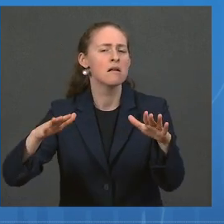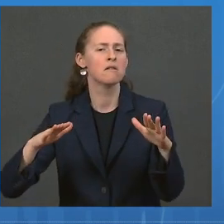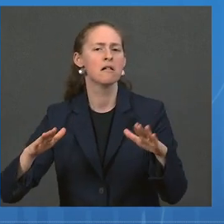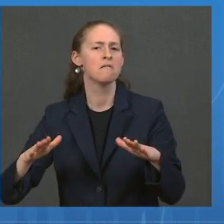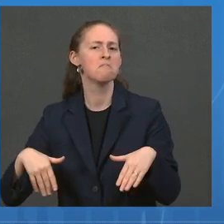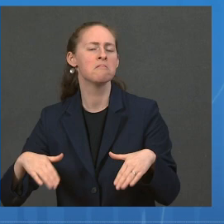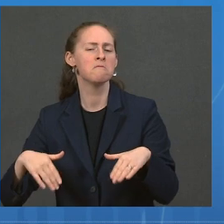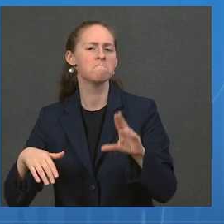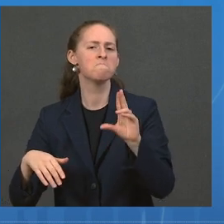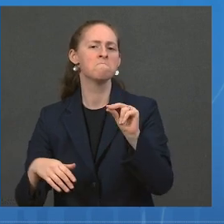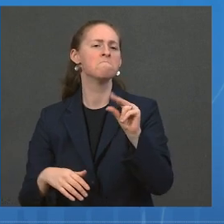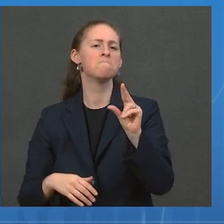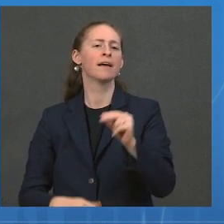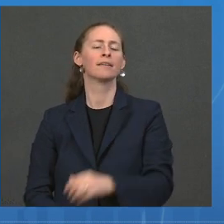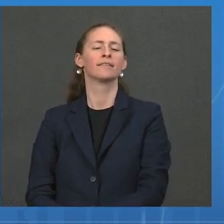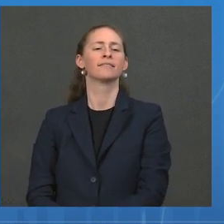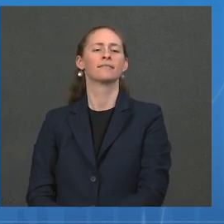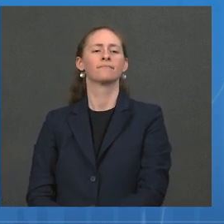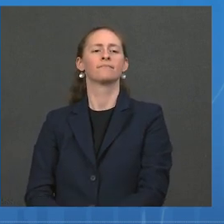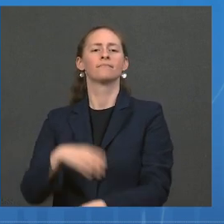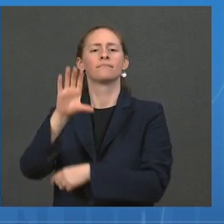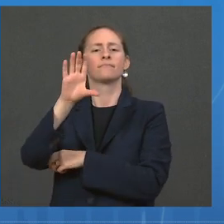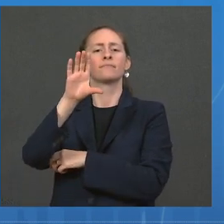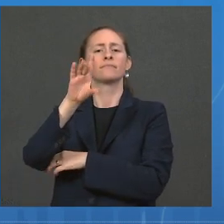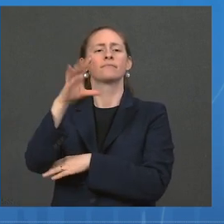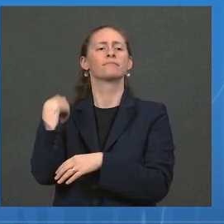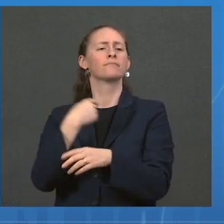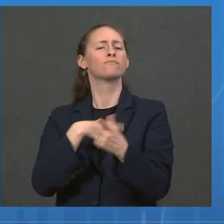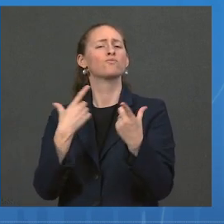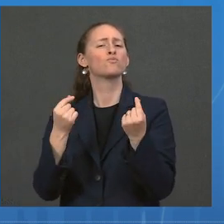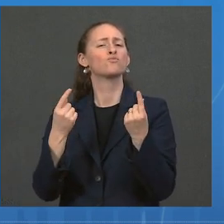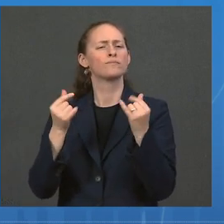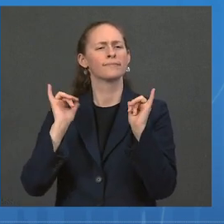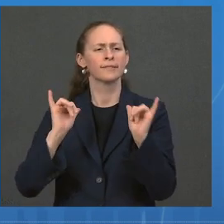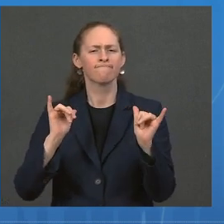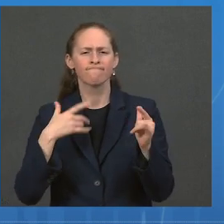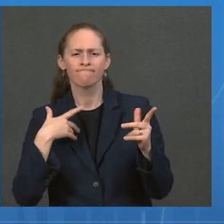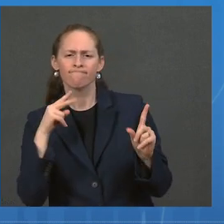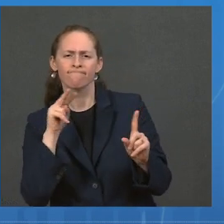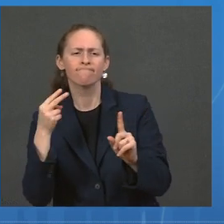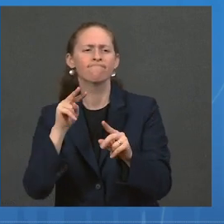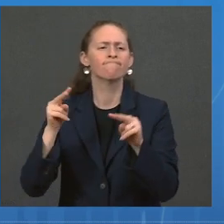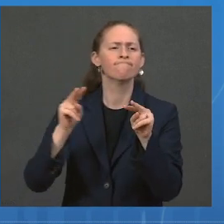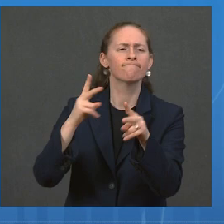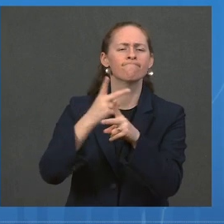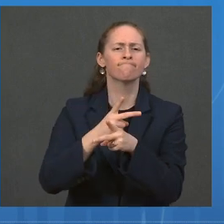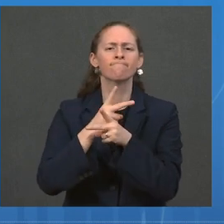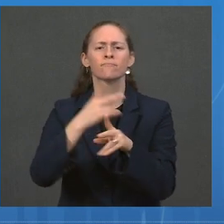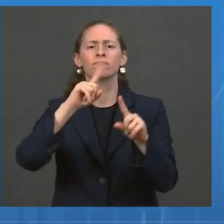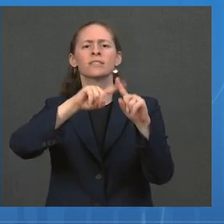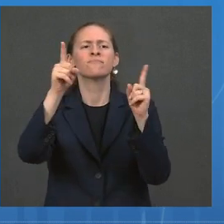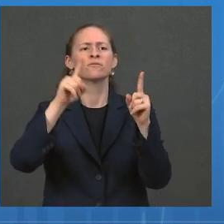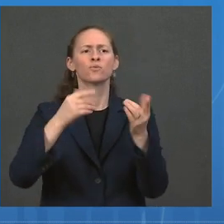CDC is continuing to track lineages and sub-lineages of Delta and all other variants.